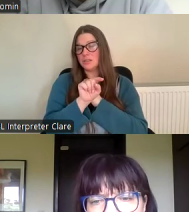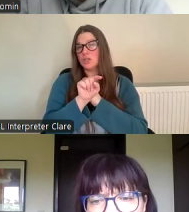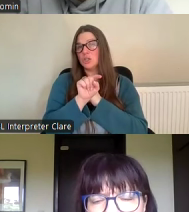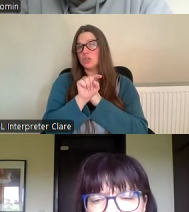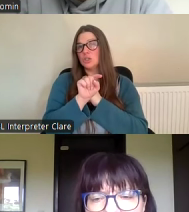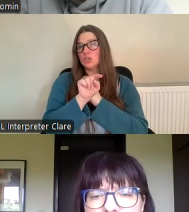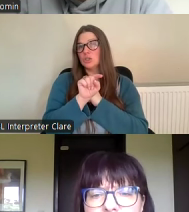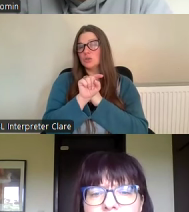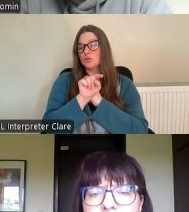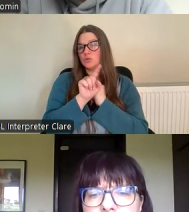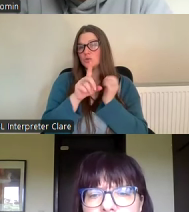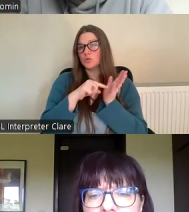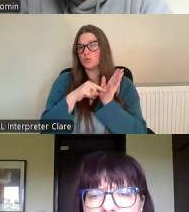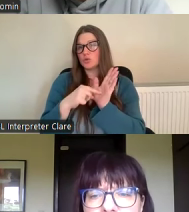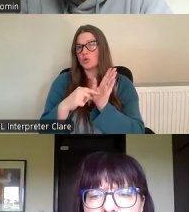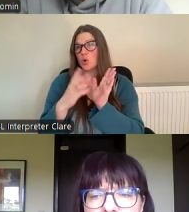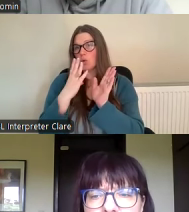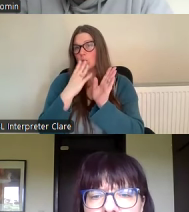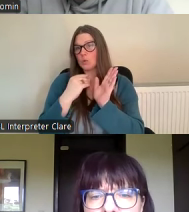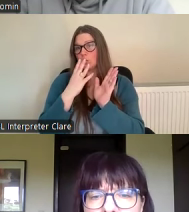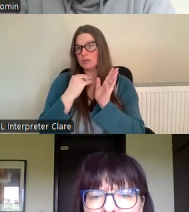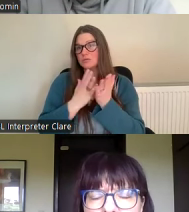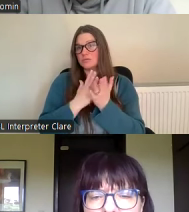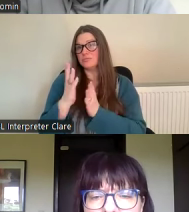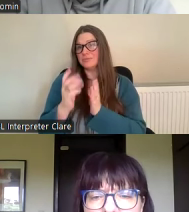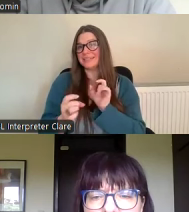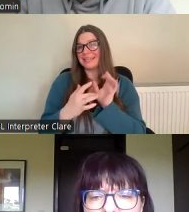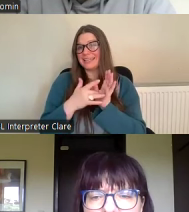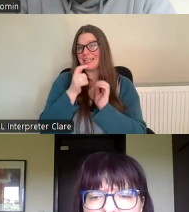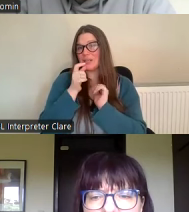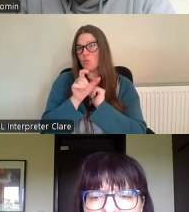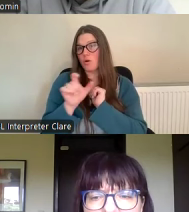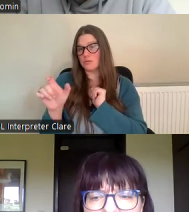to users that are looking for keywords that are going to generate money for certain organizations.